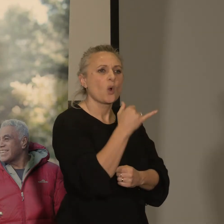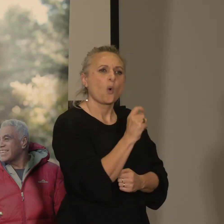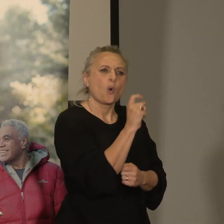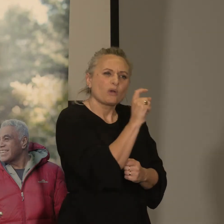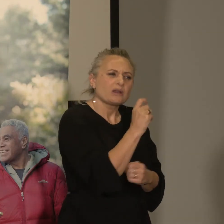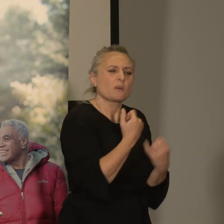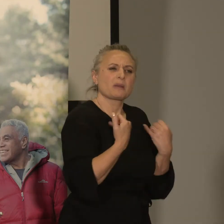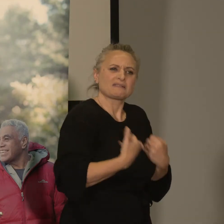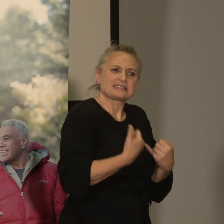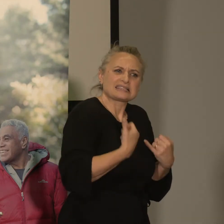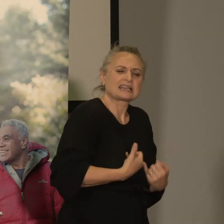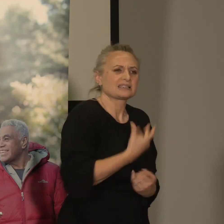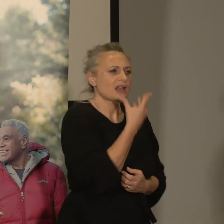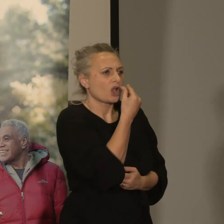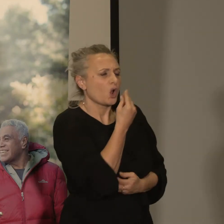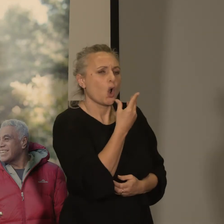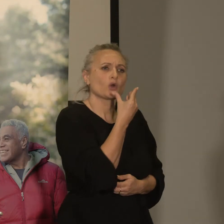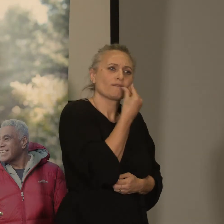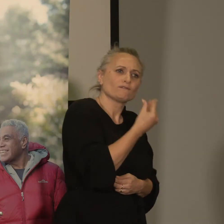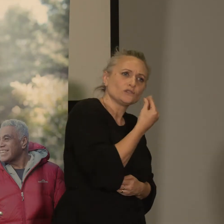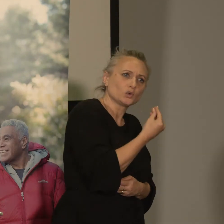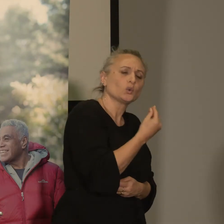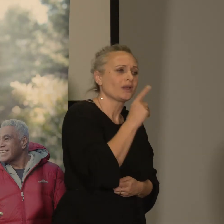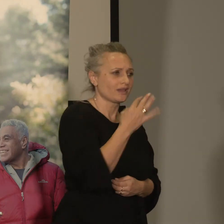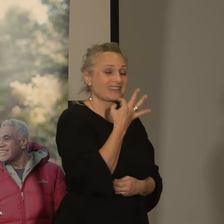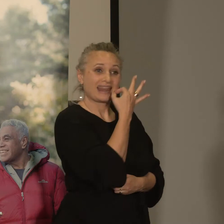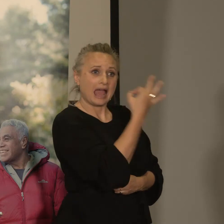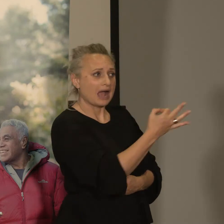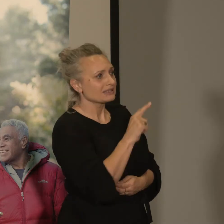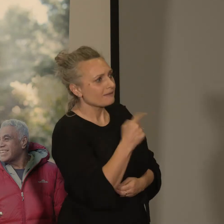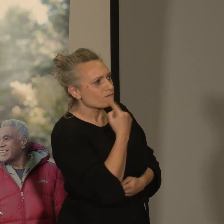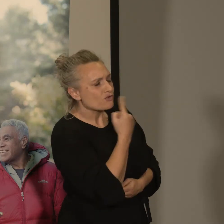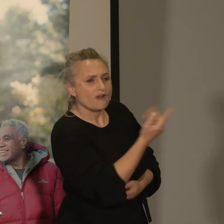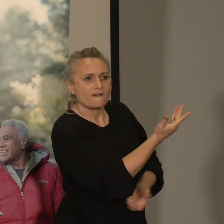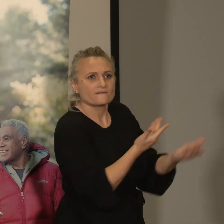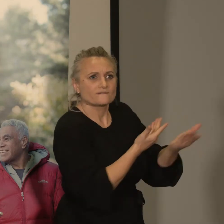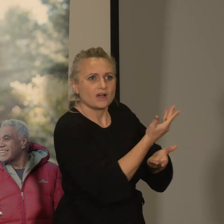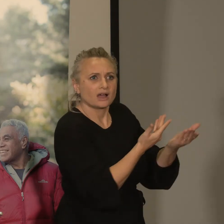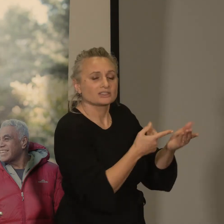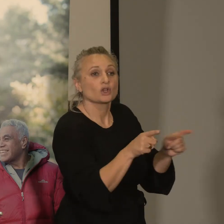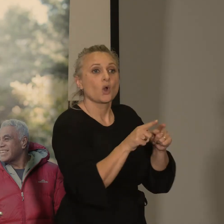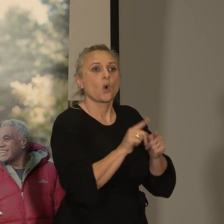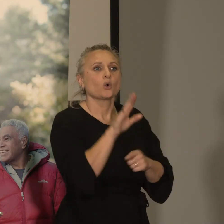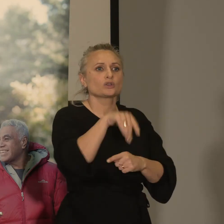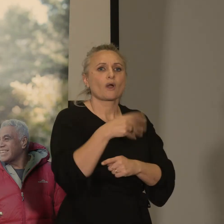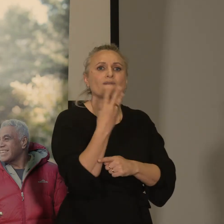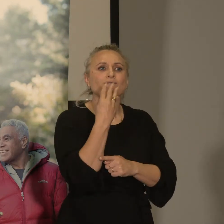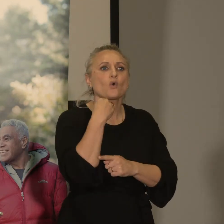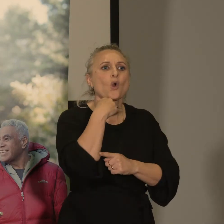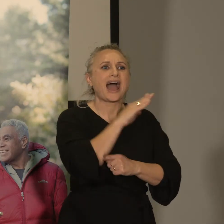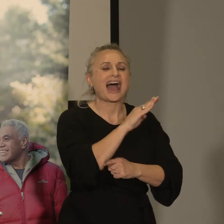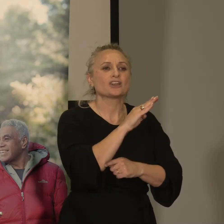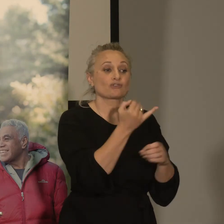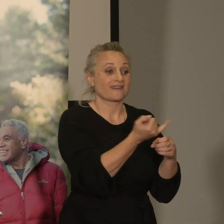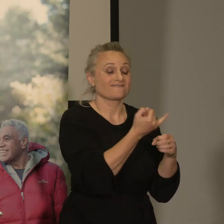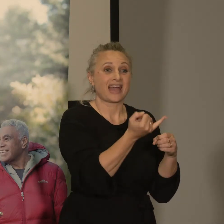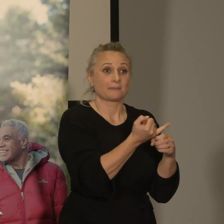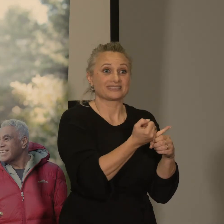and see your local pharmacist for advice on medication and minor ailments including cold and flu symptoms. We also have